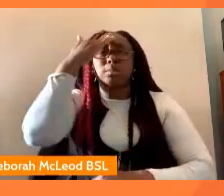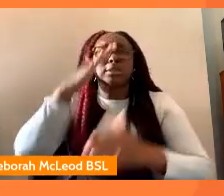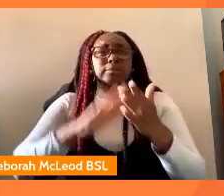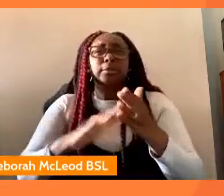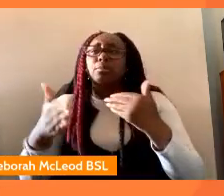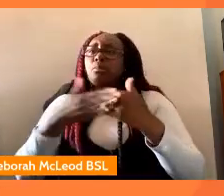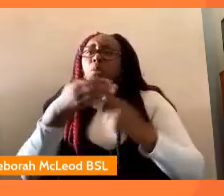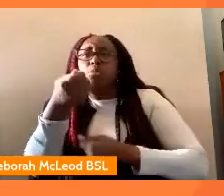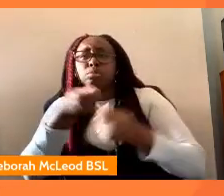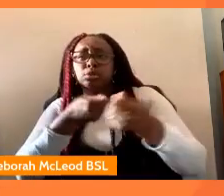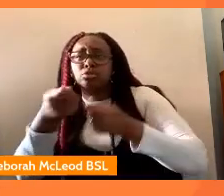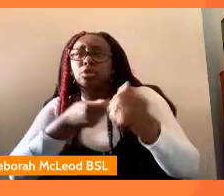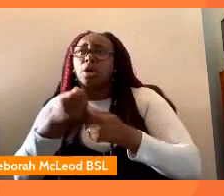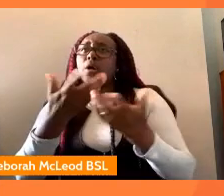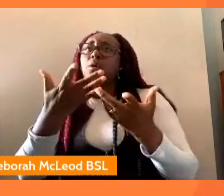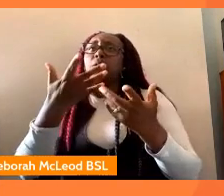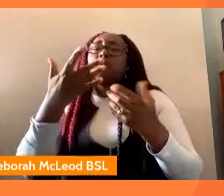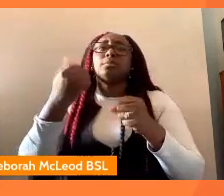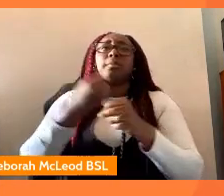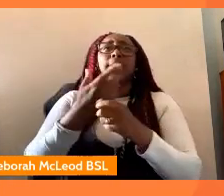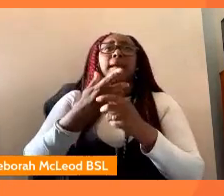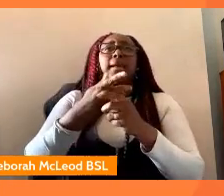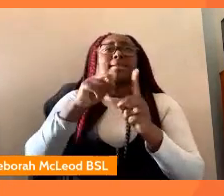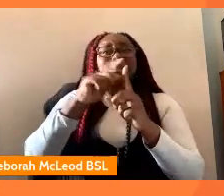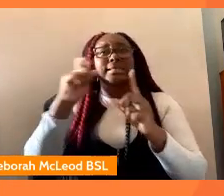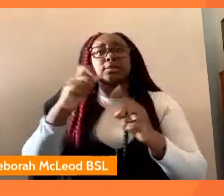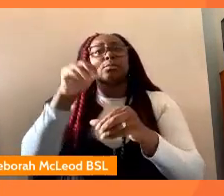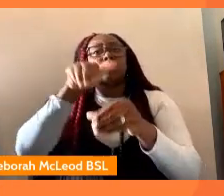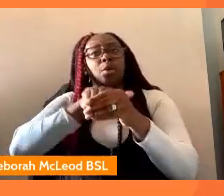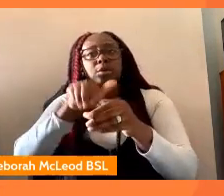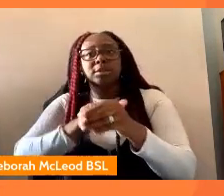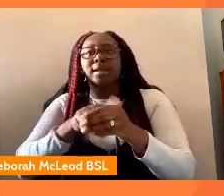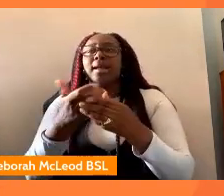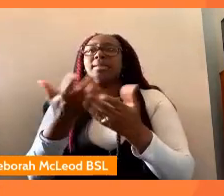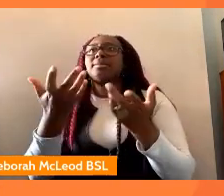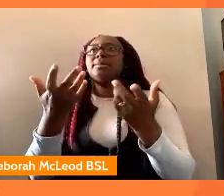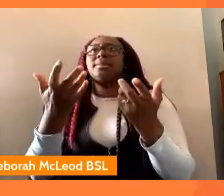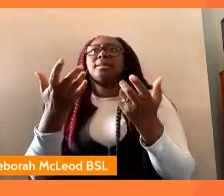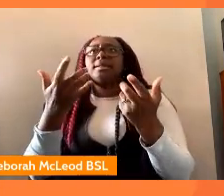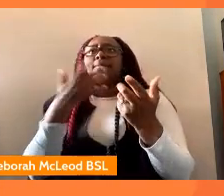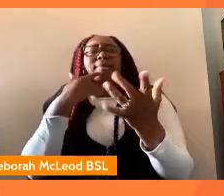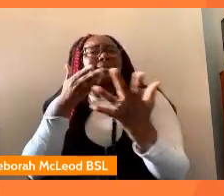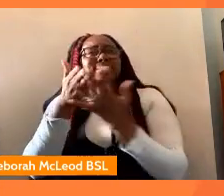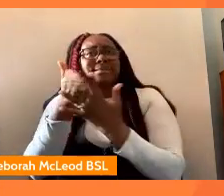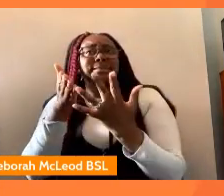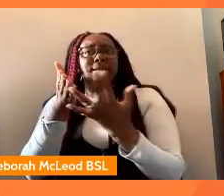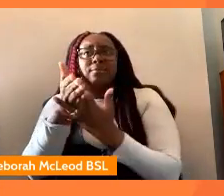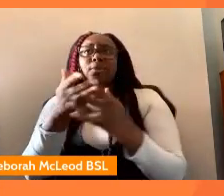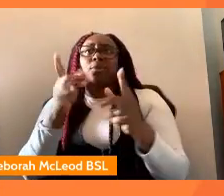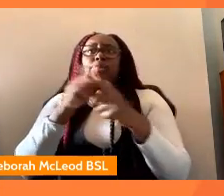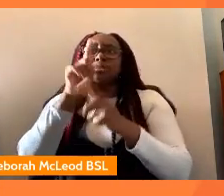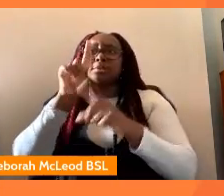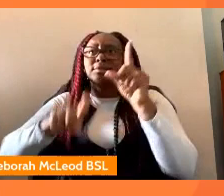With more control, we gain the ability to make digital content and platforms that are accessible, diverse, optimised for the broadest range